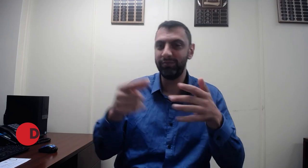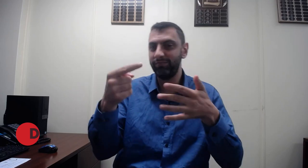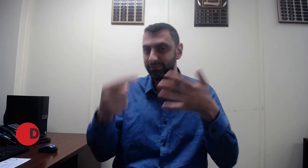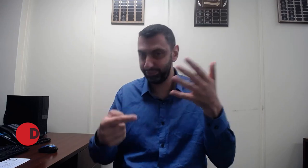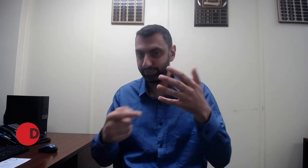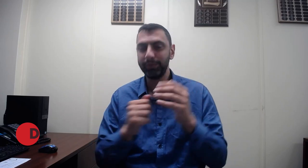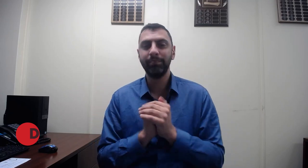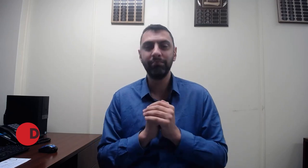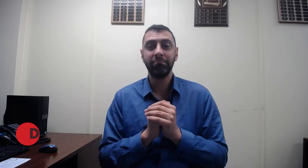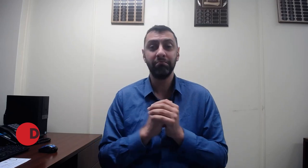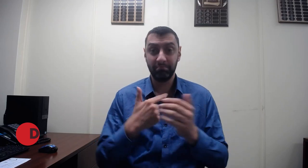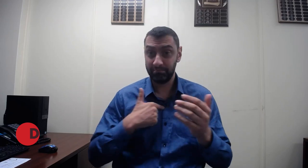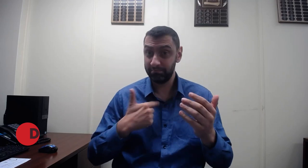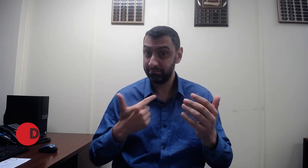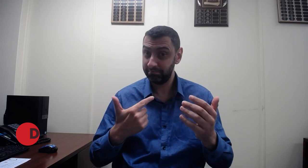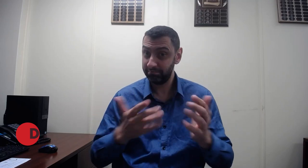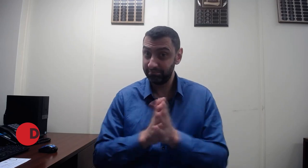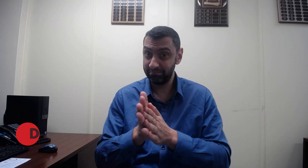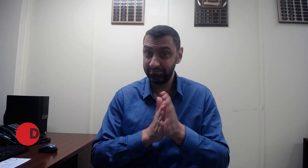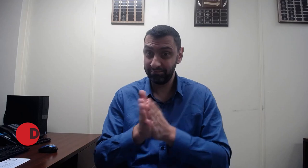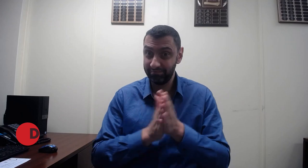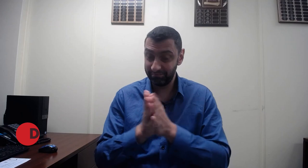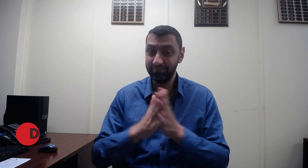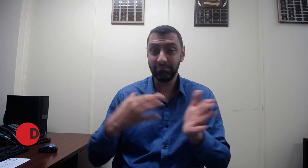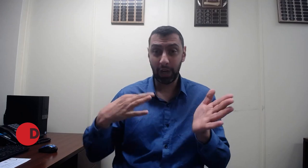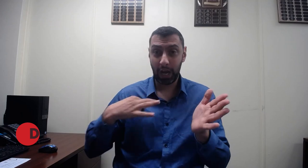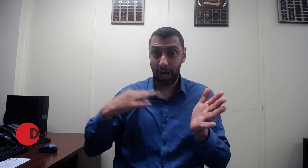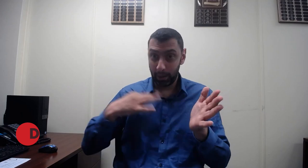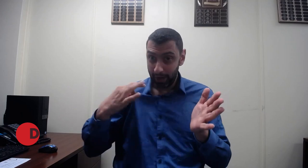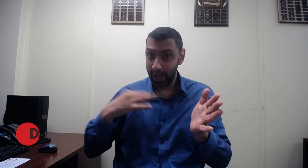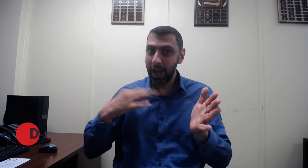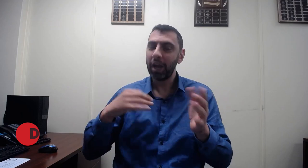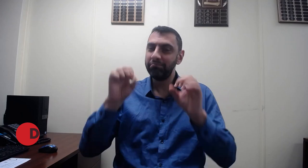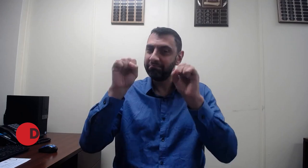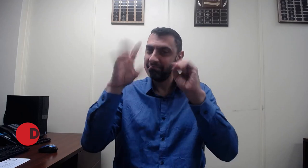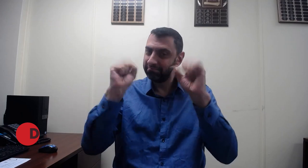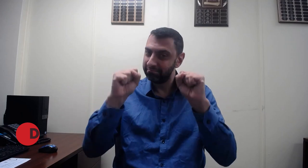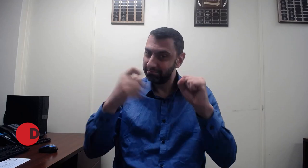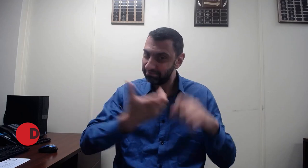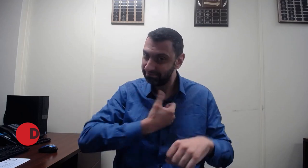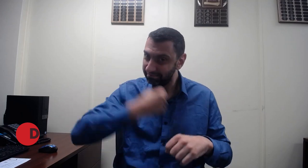struggles and experiences of moving to Canada. I was interested and applied.